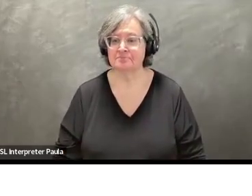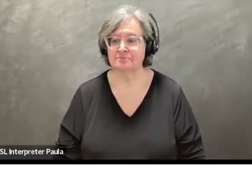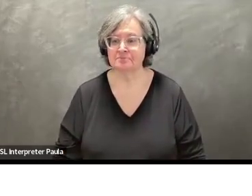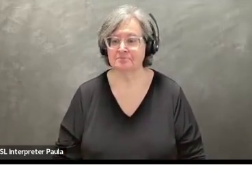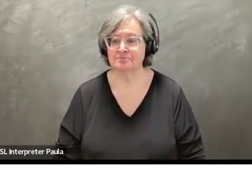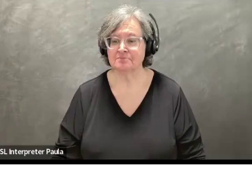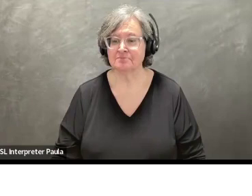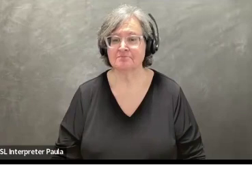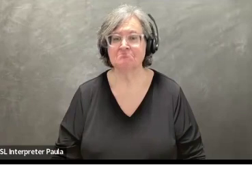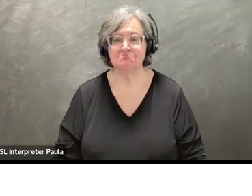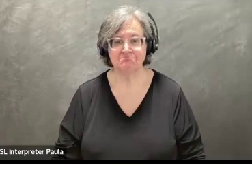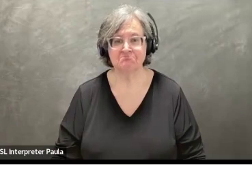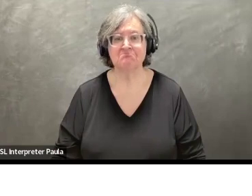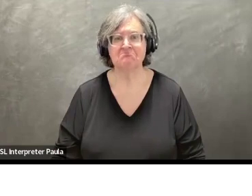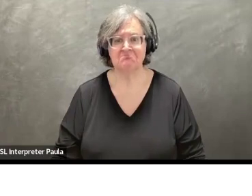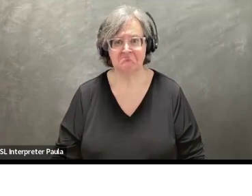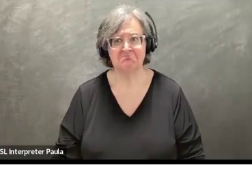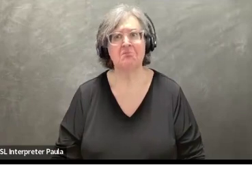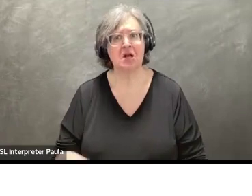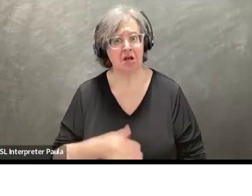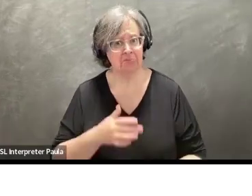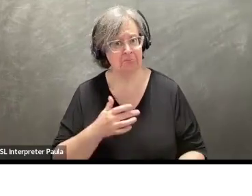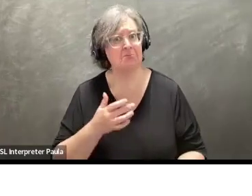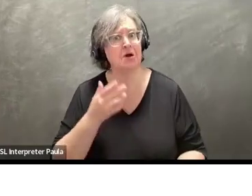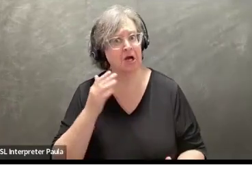Looks like we've got pretty good participation. I'm going to keep going.